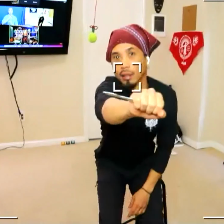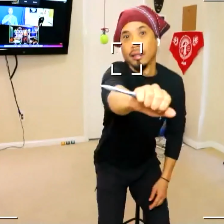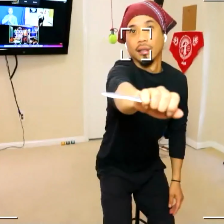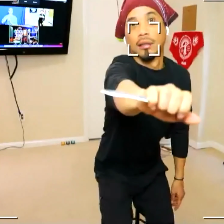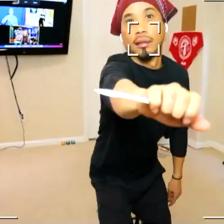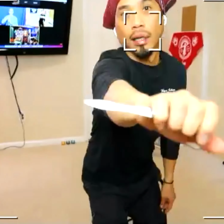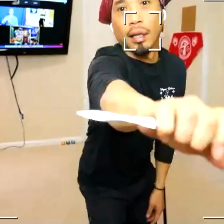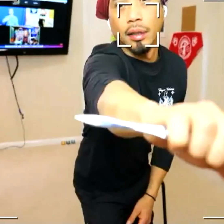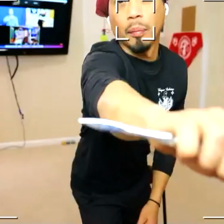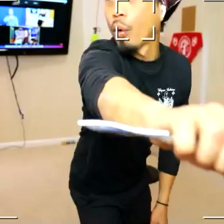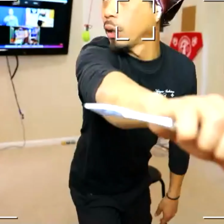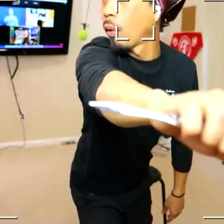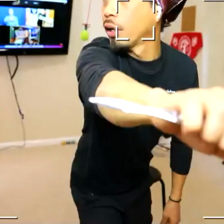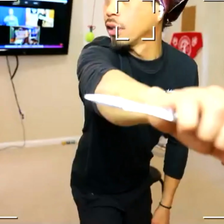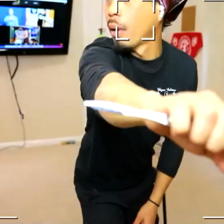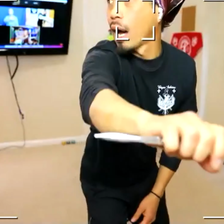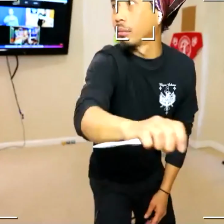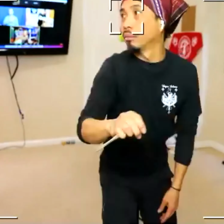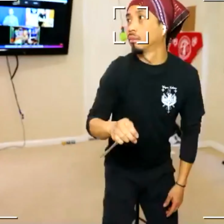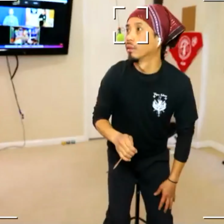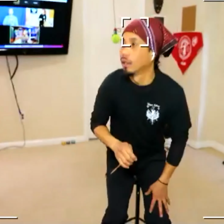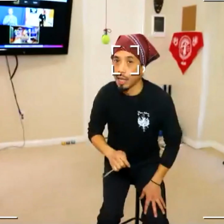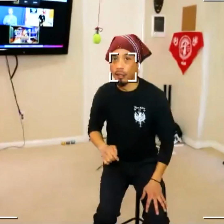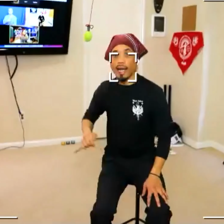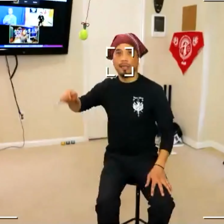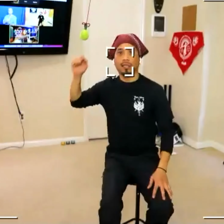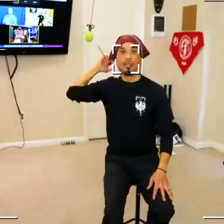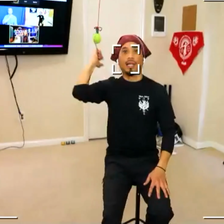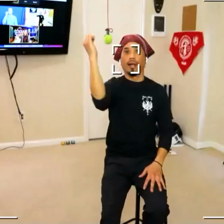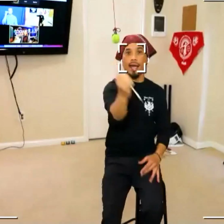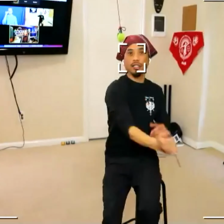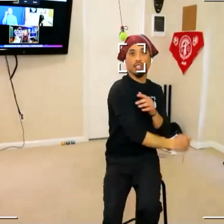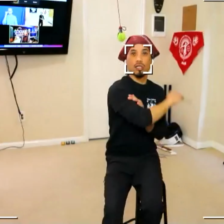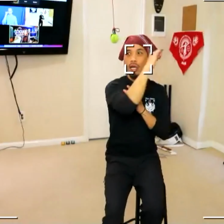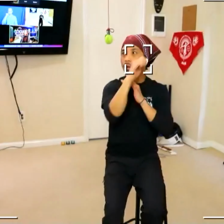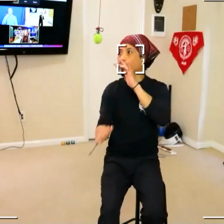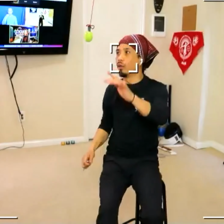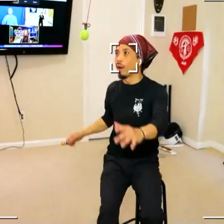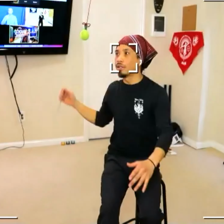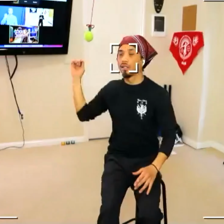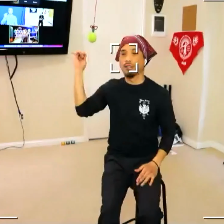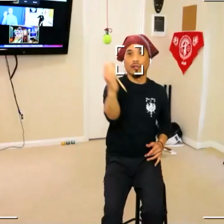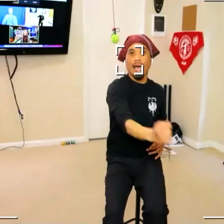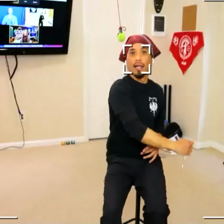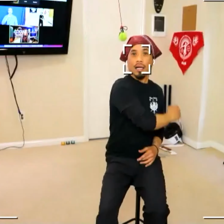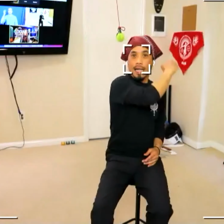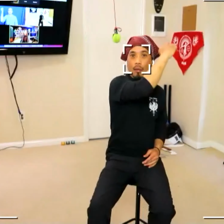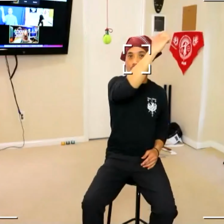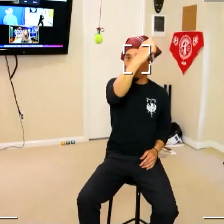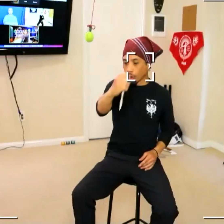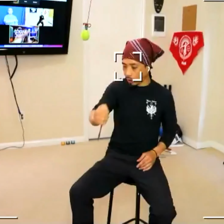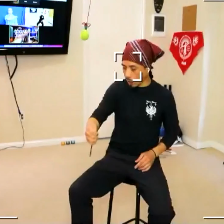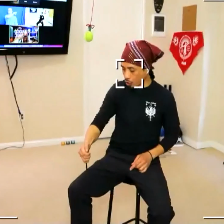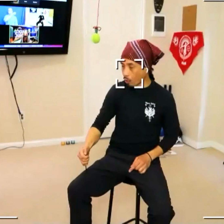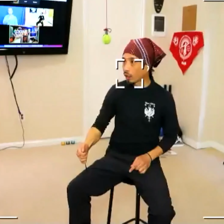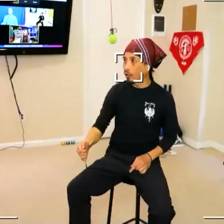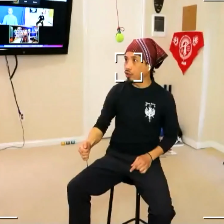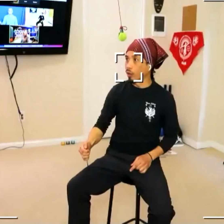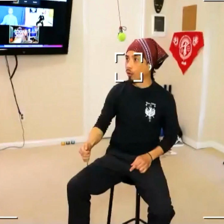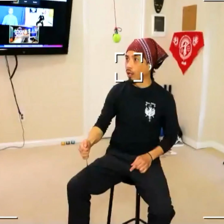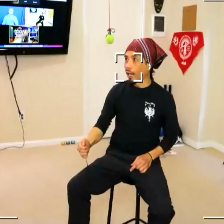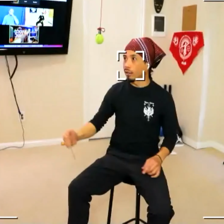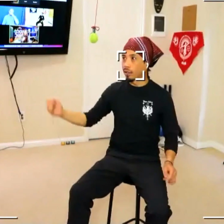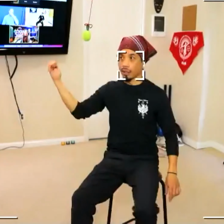NOW EARTH STYLE MEANING THE POINTY PART IS ON THE BOTTOM. X.